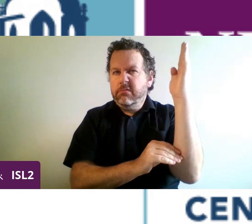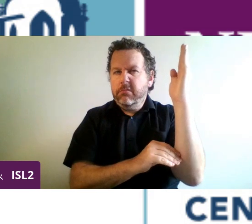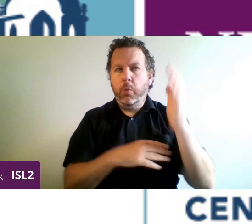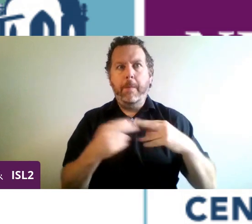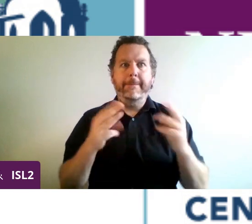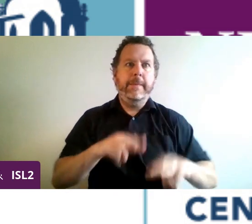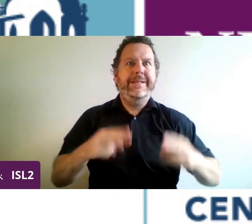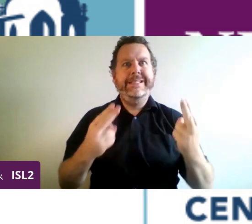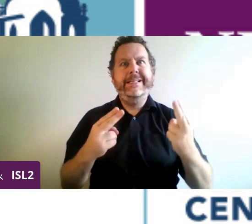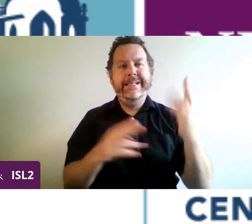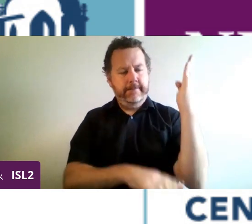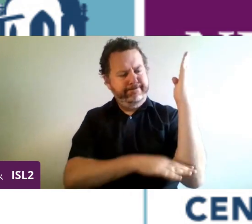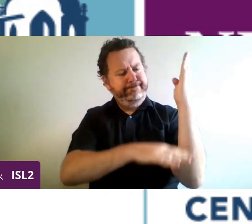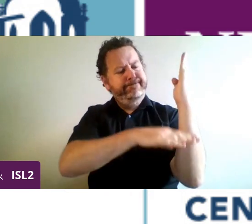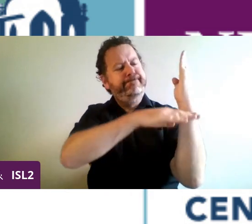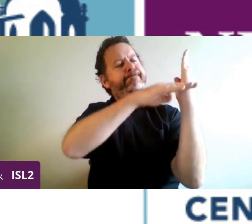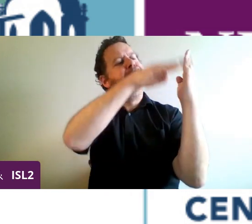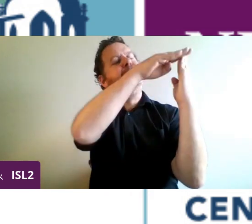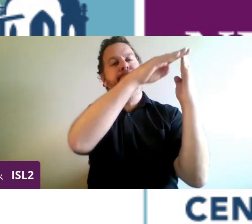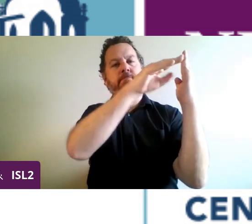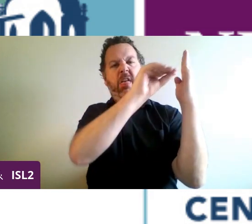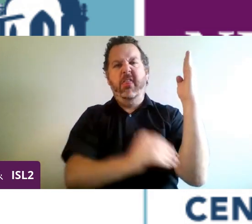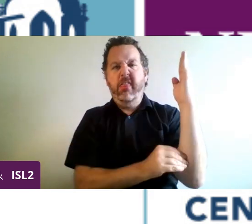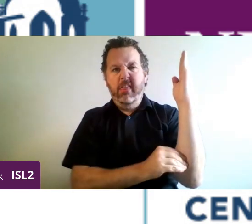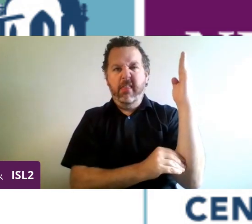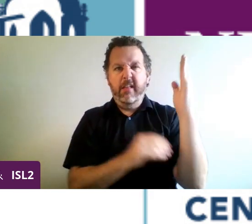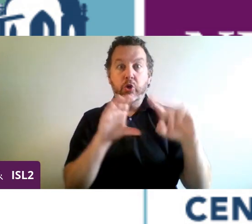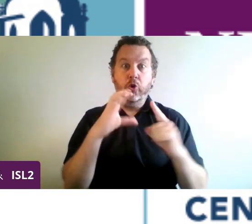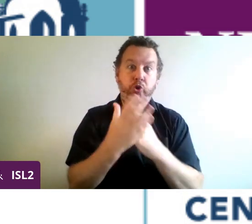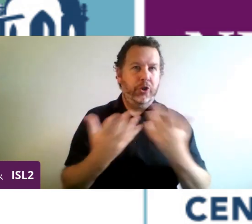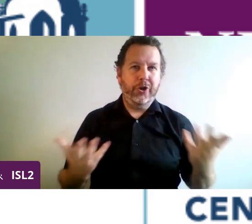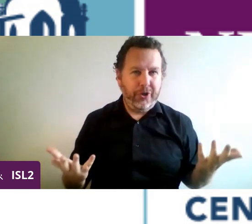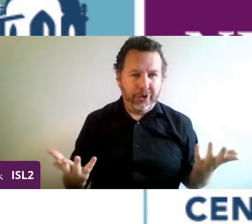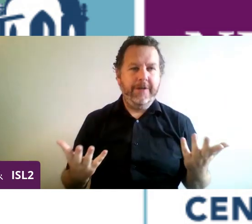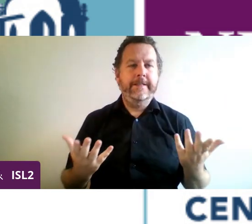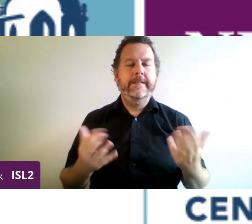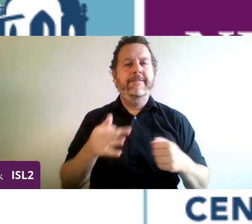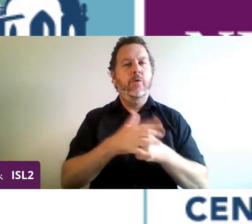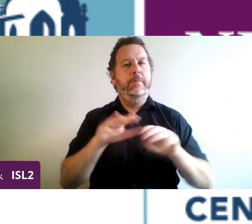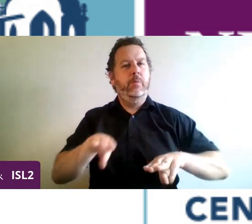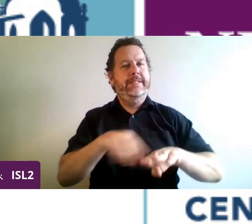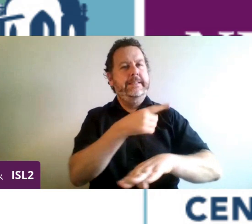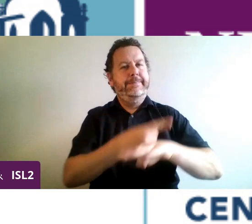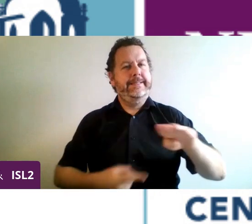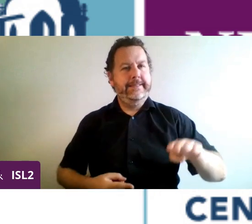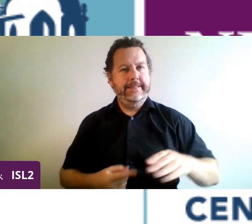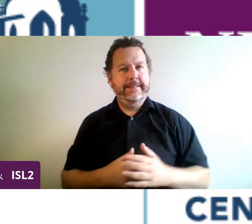, which may or may not be articulated on paper or in legal frameworks